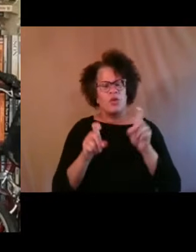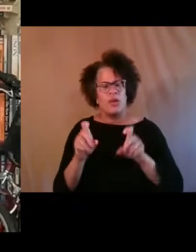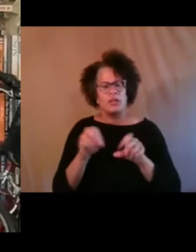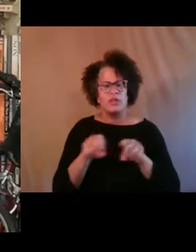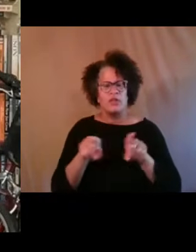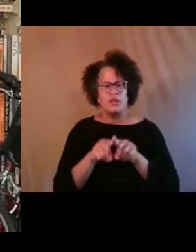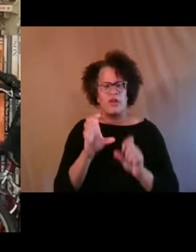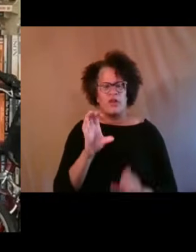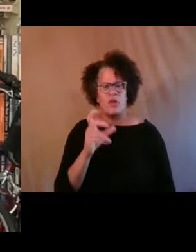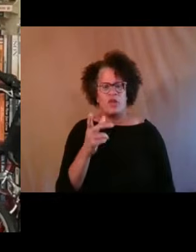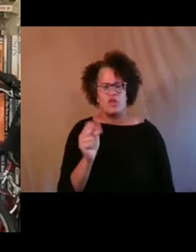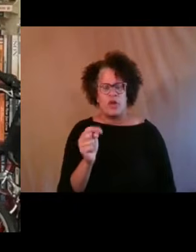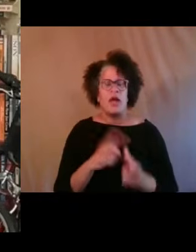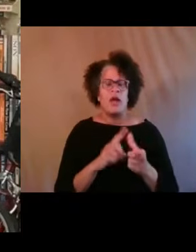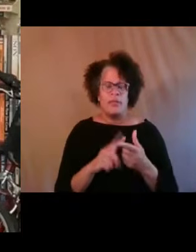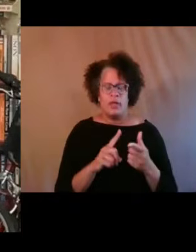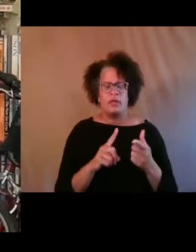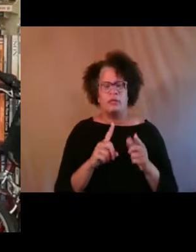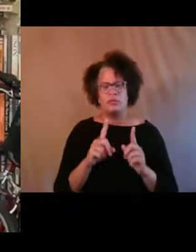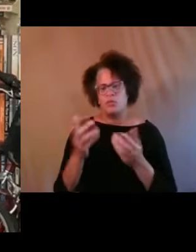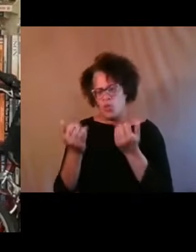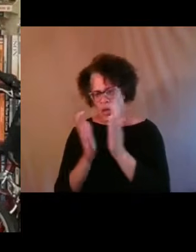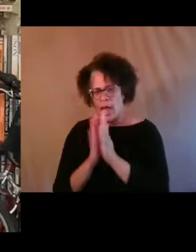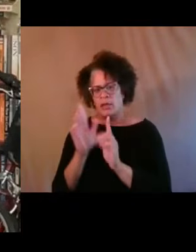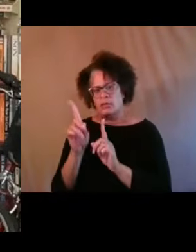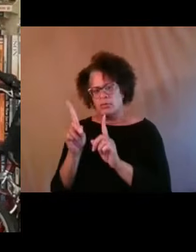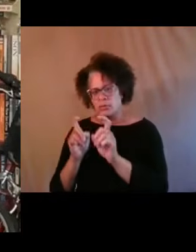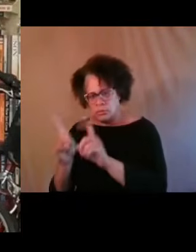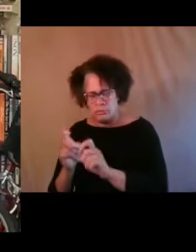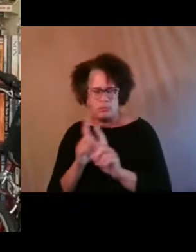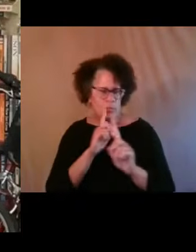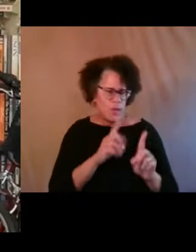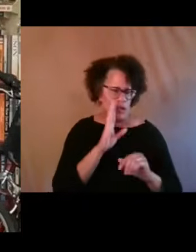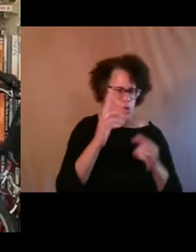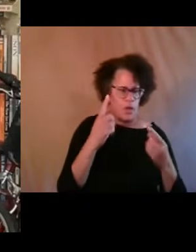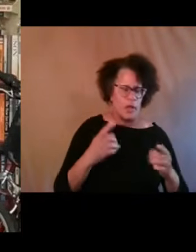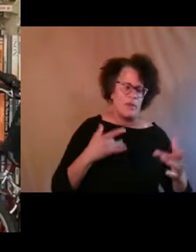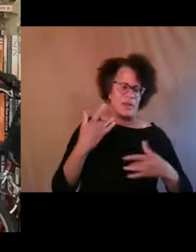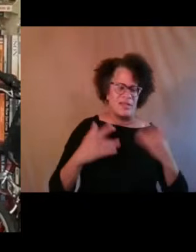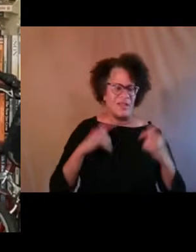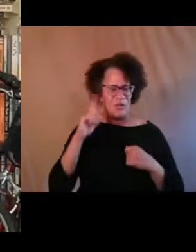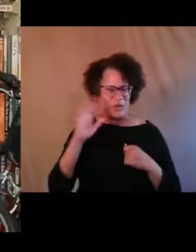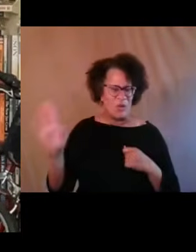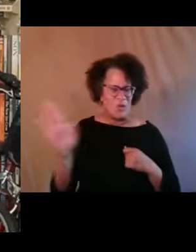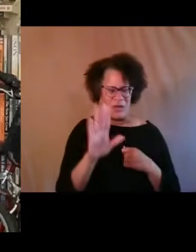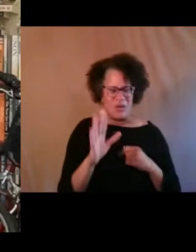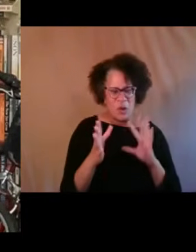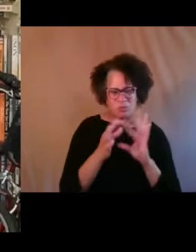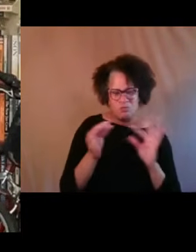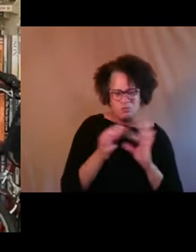and we'll get them and we'll ask them and looking forward to hearing what you wanna hear about as well.